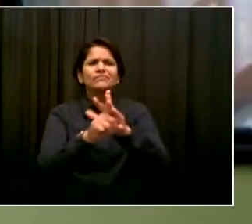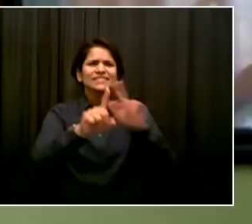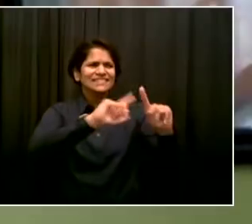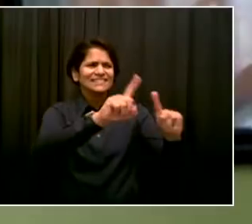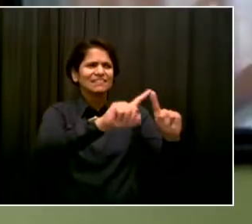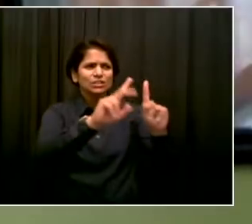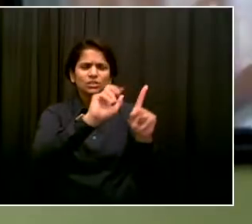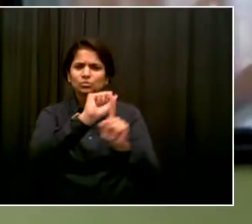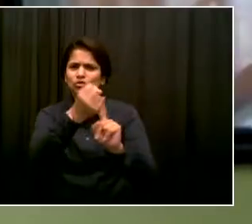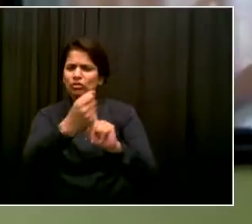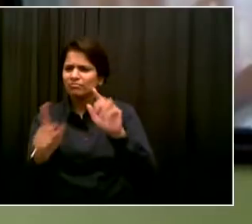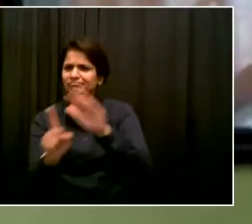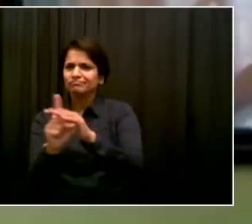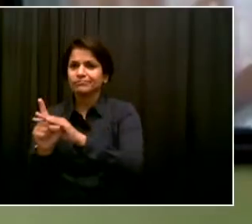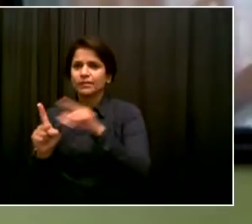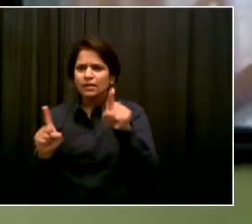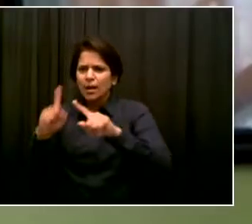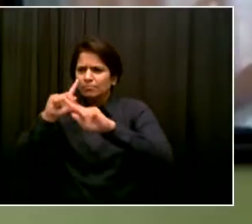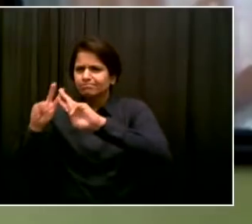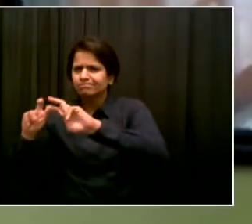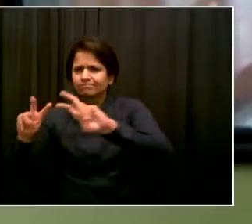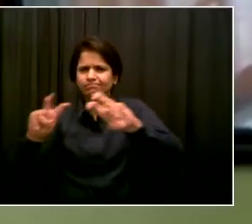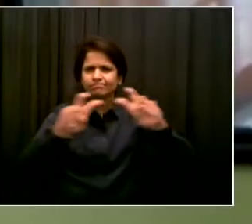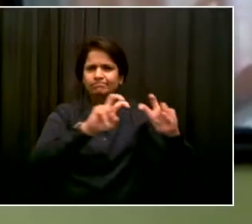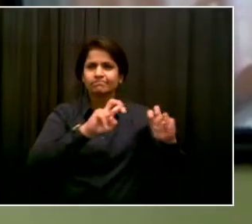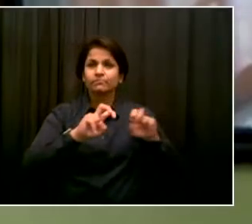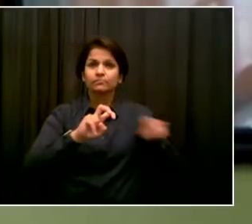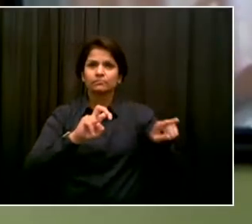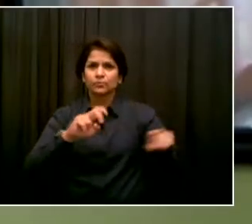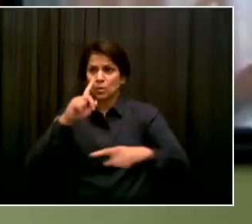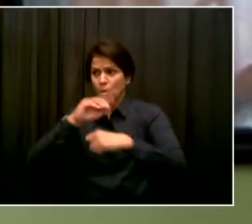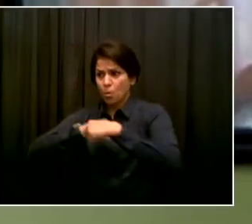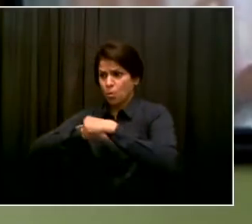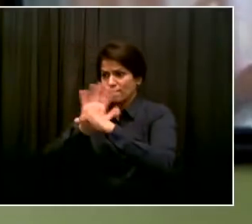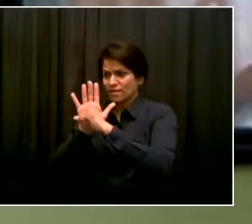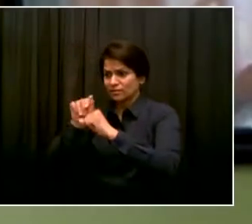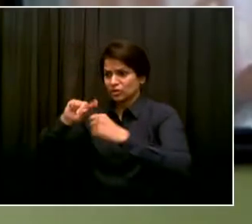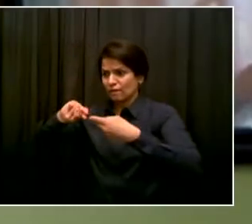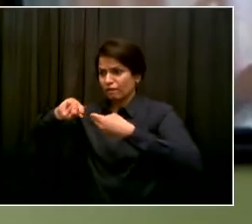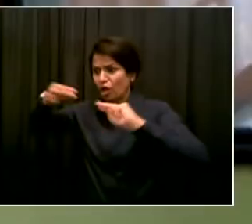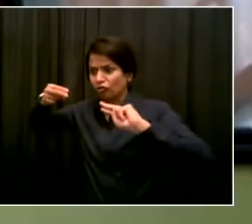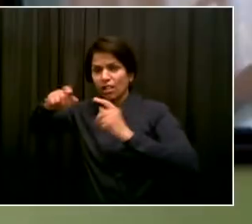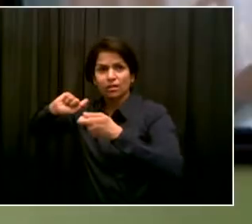DIFFERENTSC ENIAROS AND OUR REAL CONCERN WAS WHEN THE VARIANTS